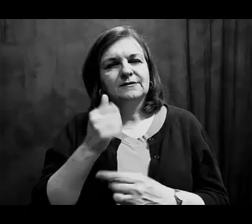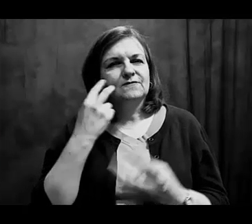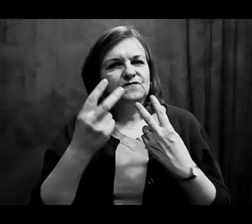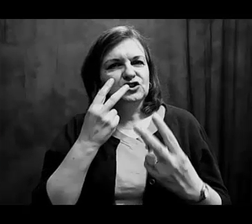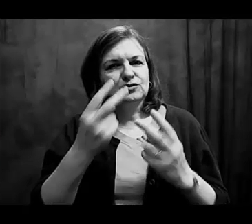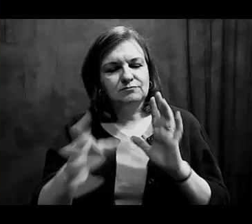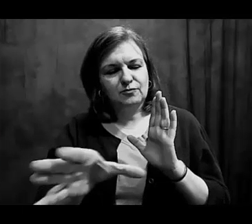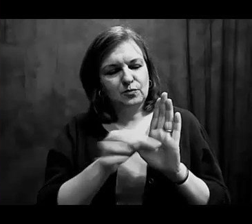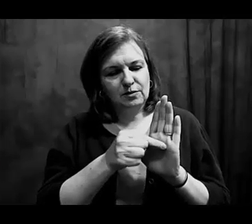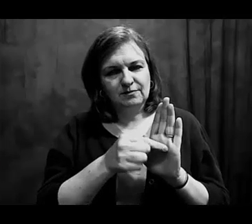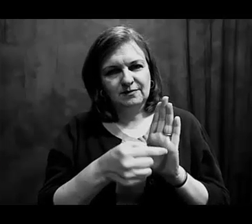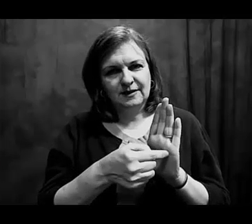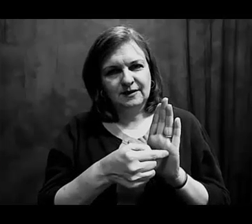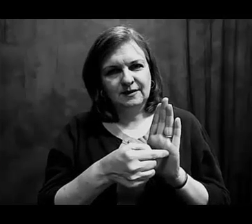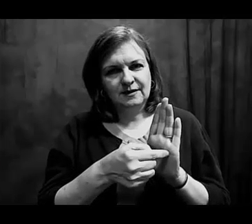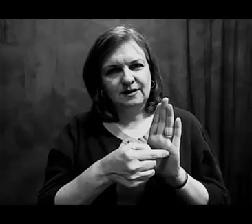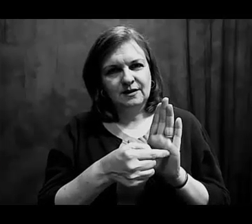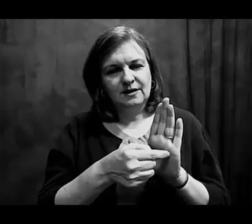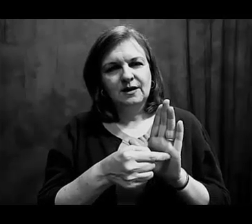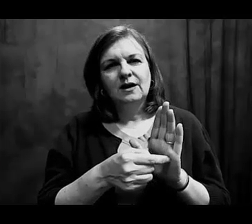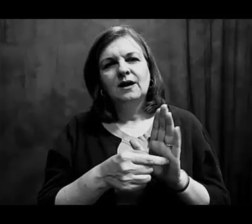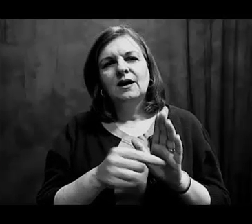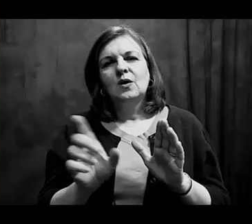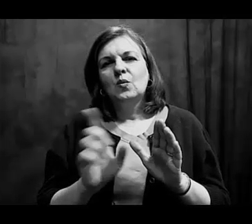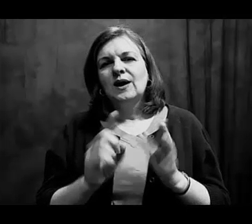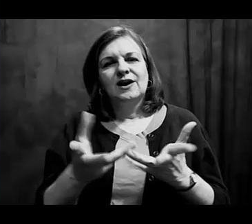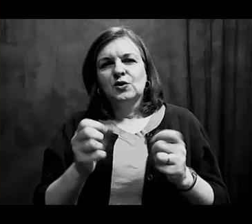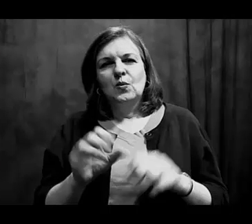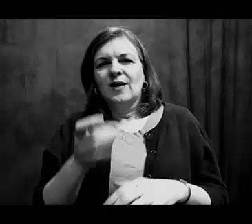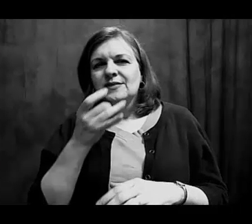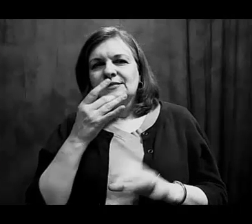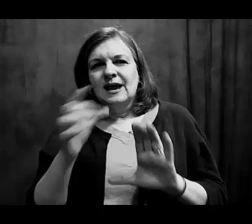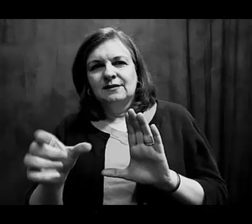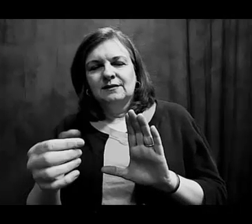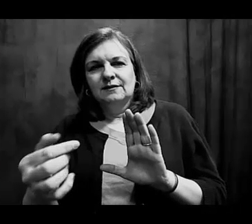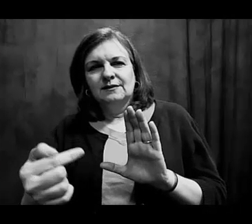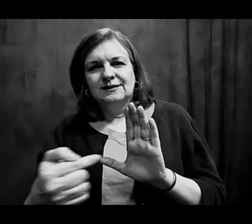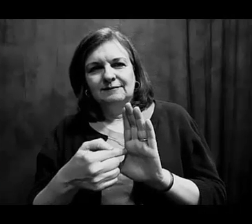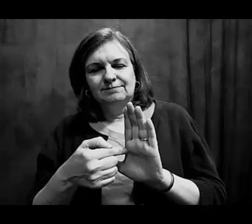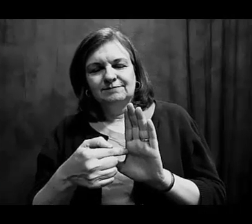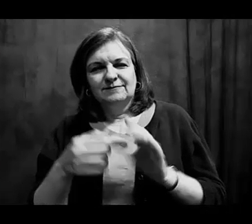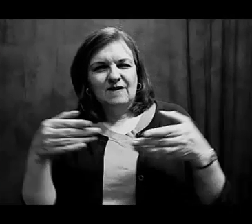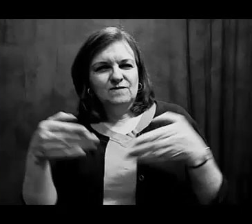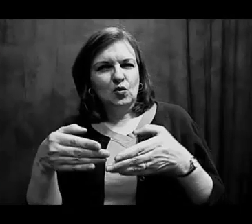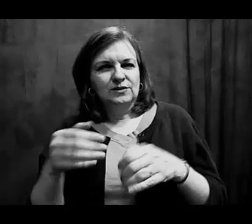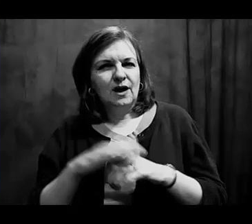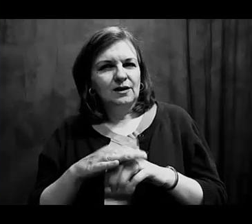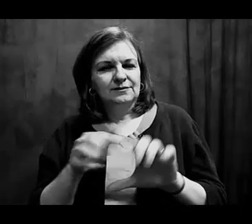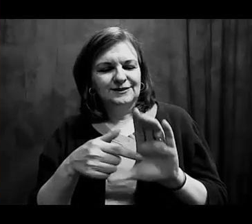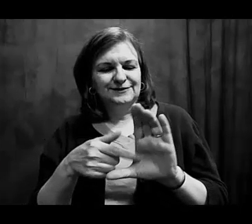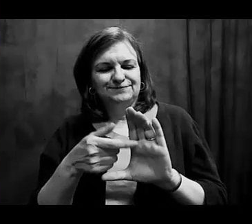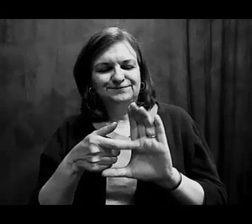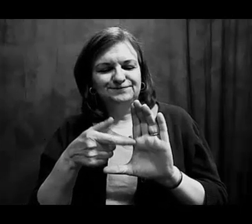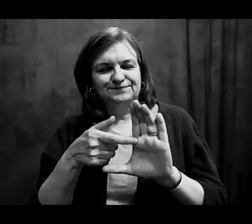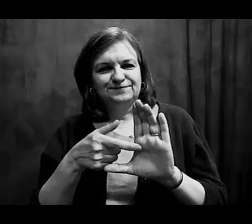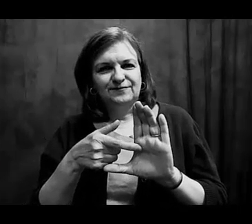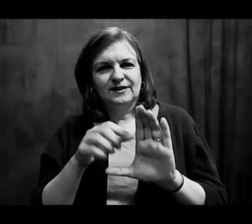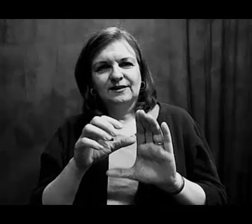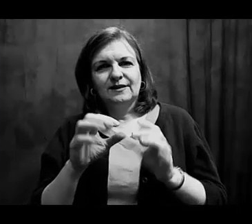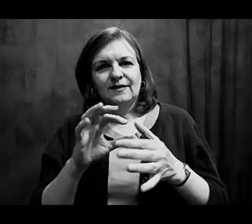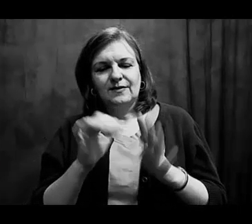where we don't want your light to focus is in this spot right here -- associated with the optic nerve